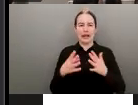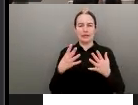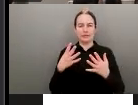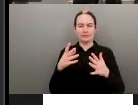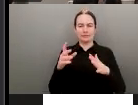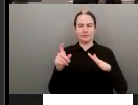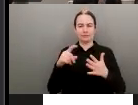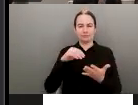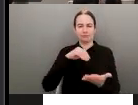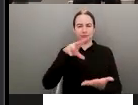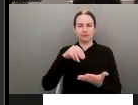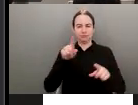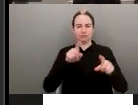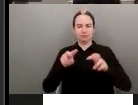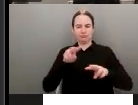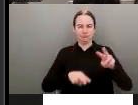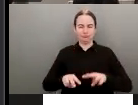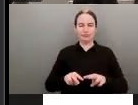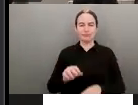A great tool for testing Android accessibility.